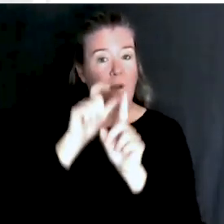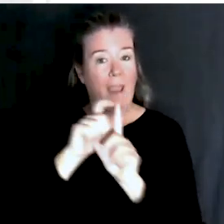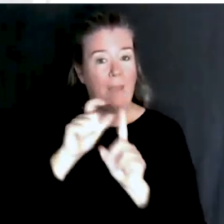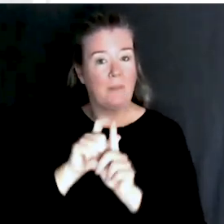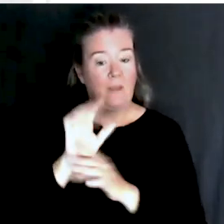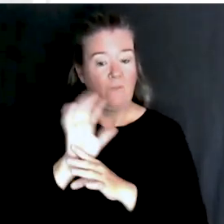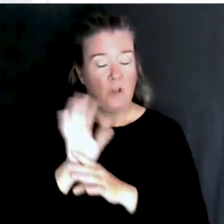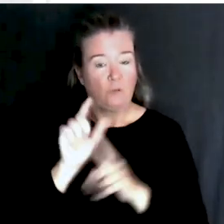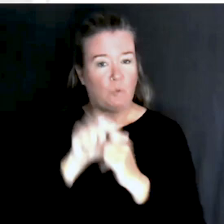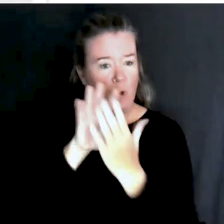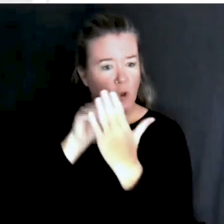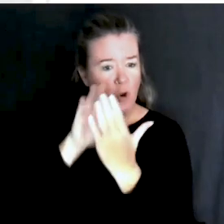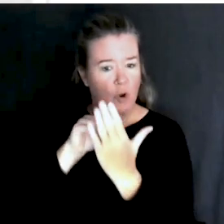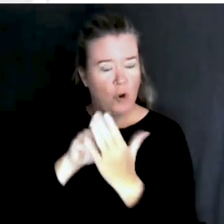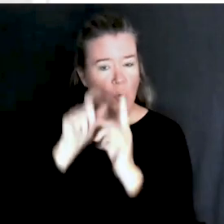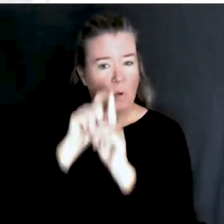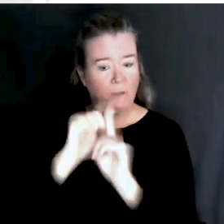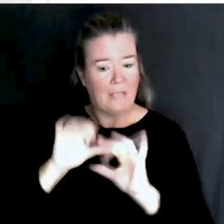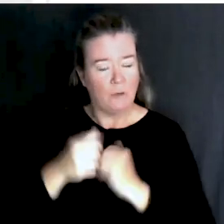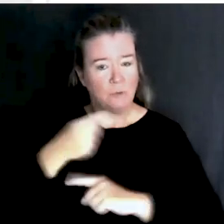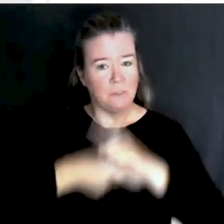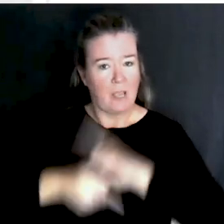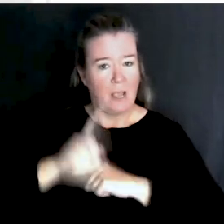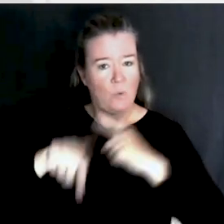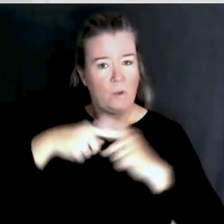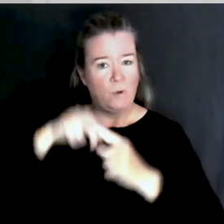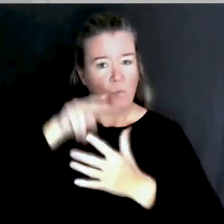so you can learn some words to sign while reading with your child.